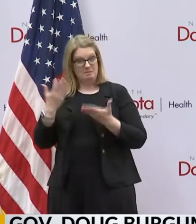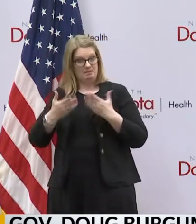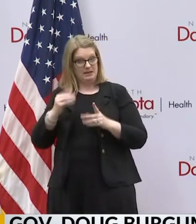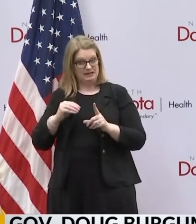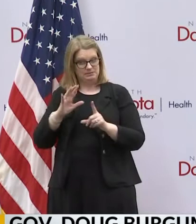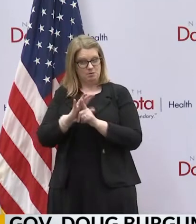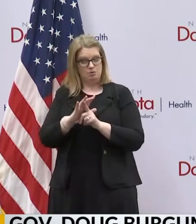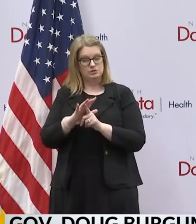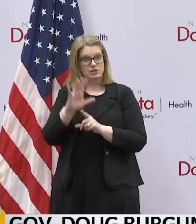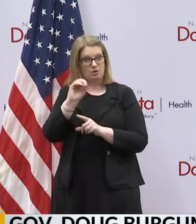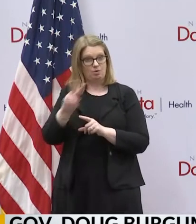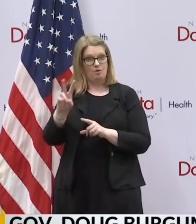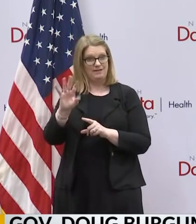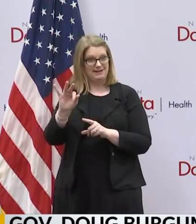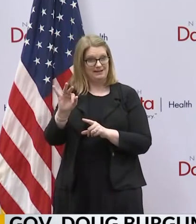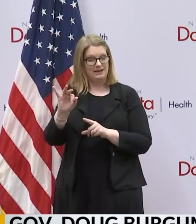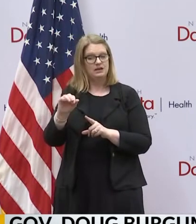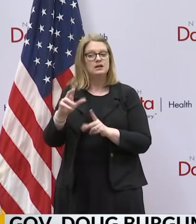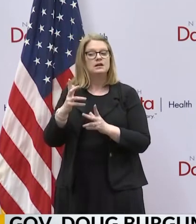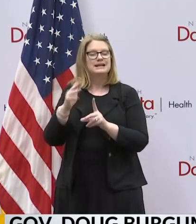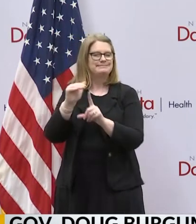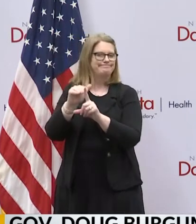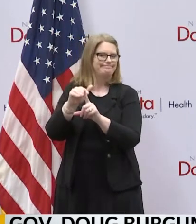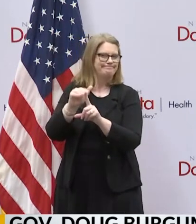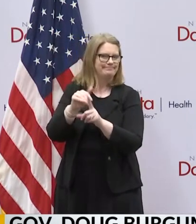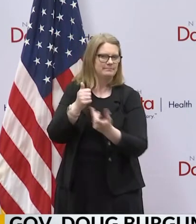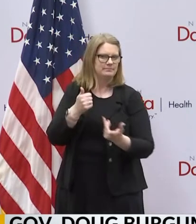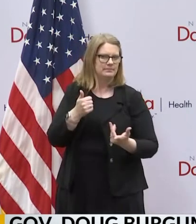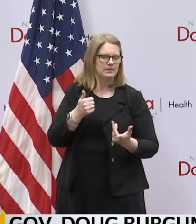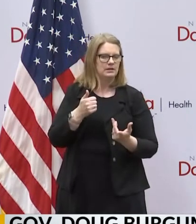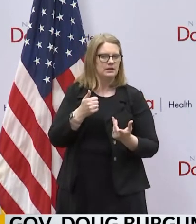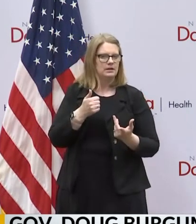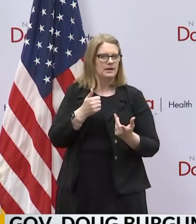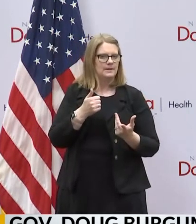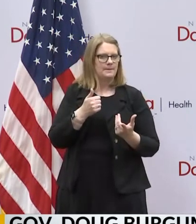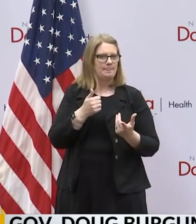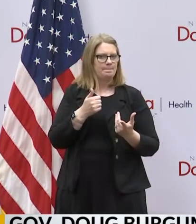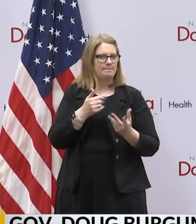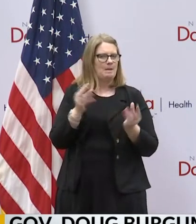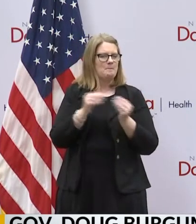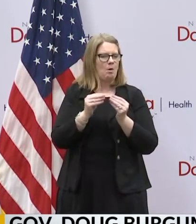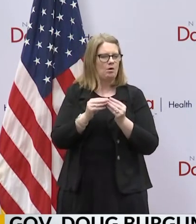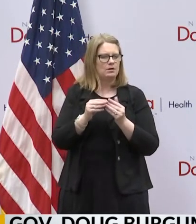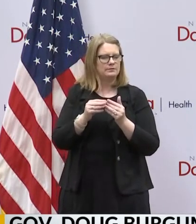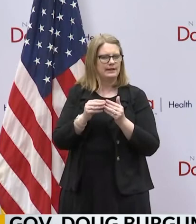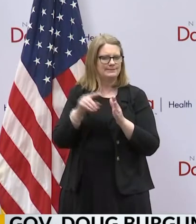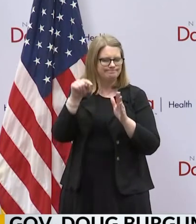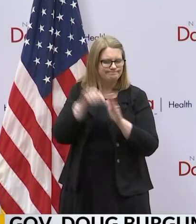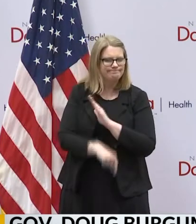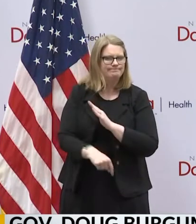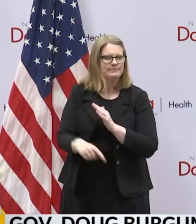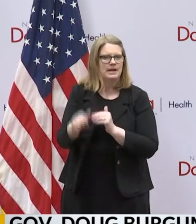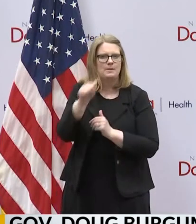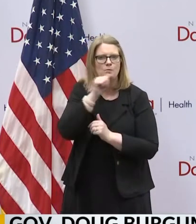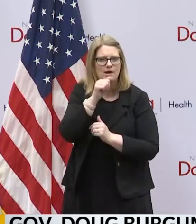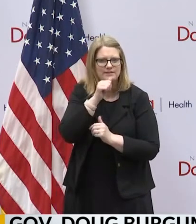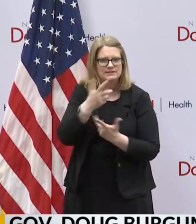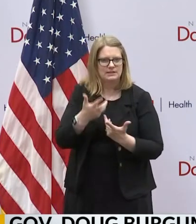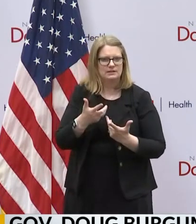TERMS OF IDENTIFYING PEOPLE WHEN THEY MAY HAVE BEEN EXPOSED TO COVID-19 AND WE CAN DO THAT IN A